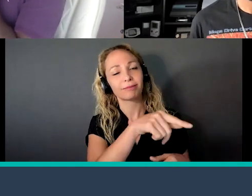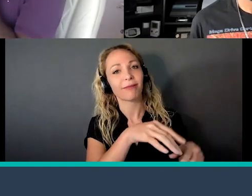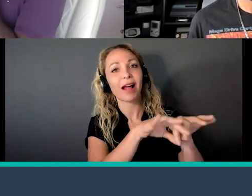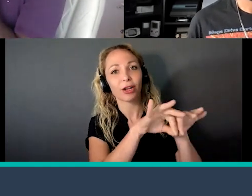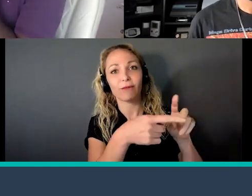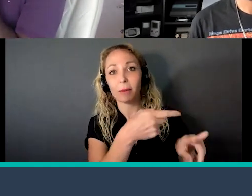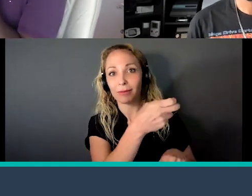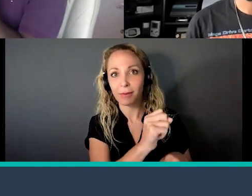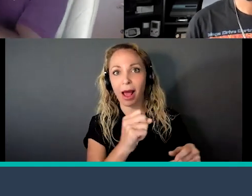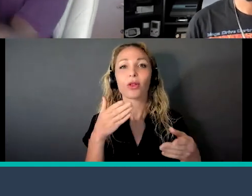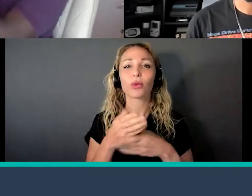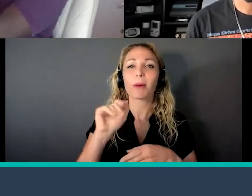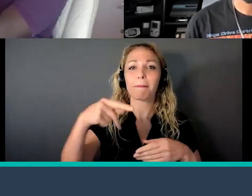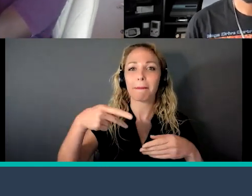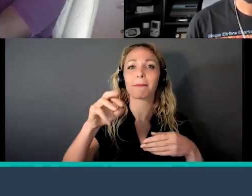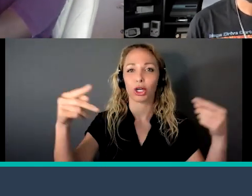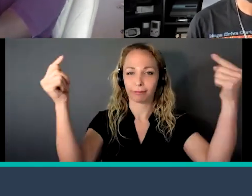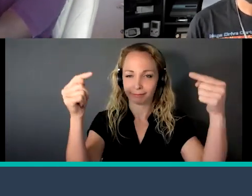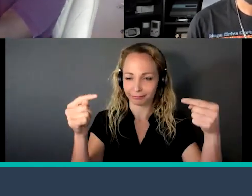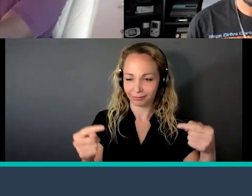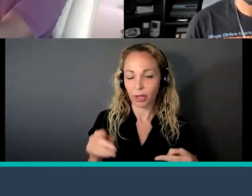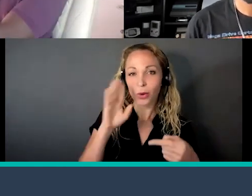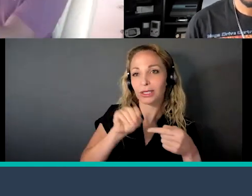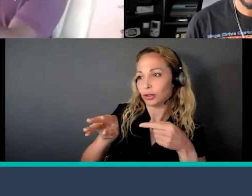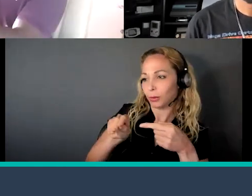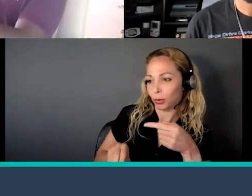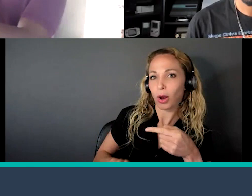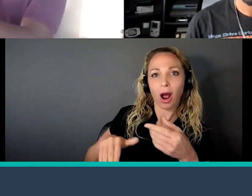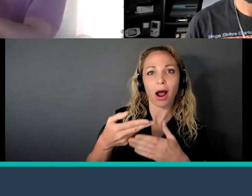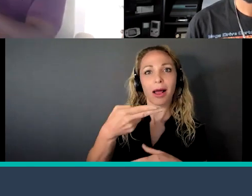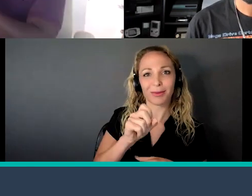THE MAPPER AND TO ALL THE KEYS IN THE PROPRIETARY DATABASE.